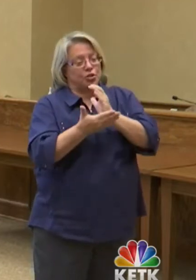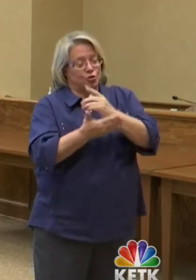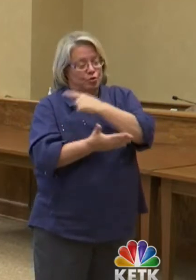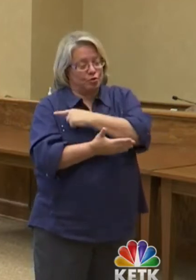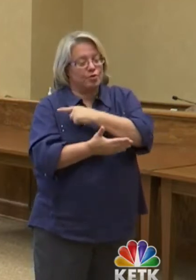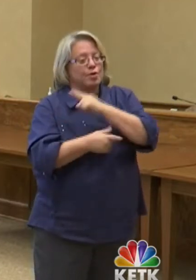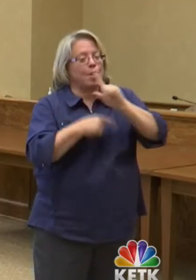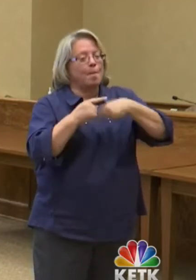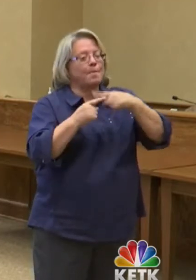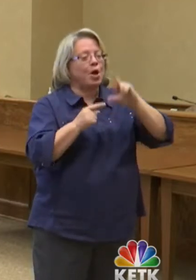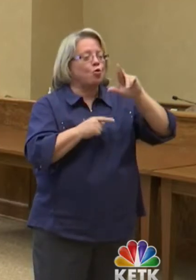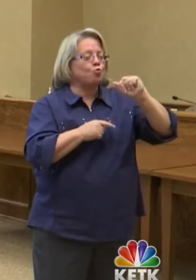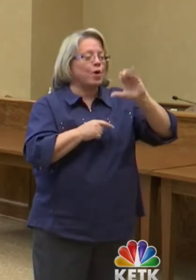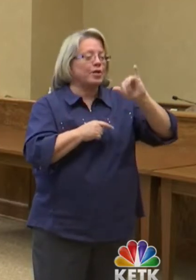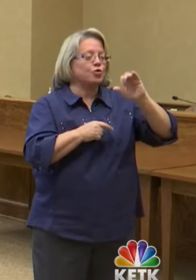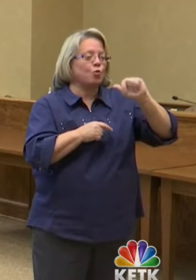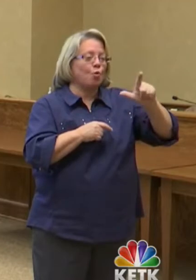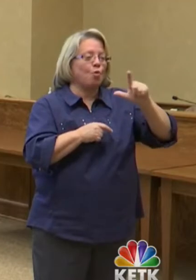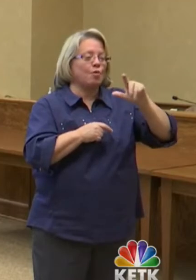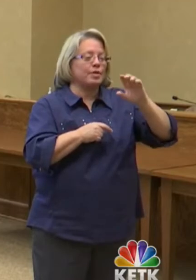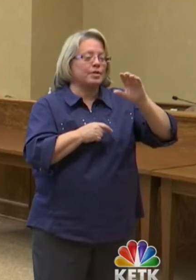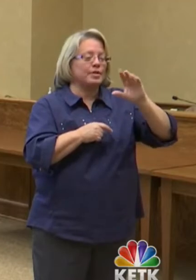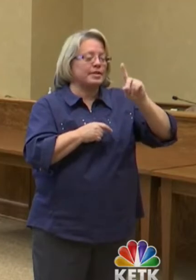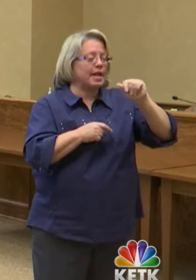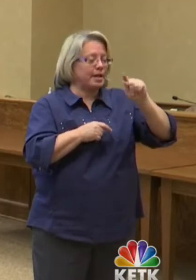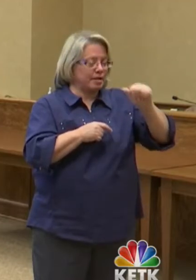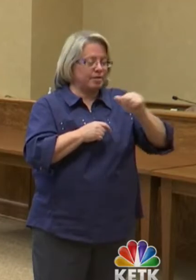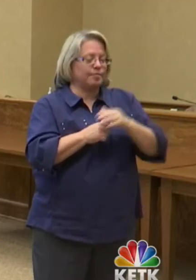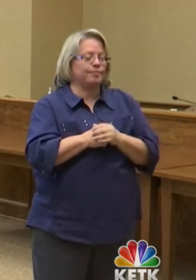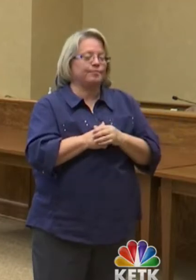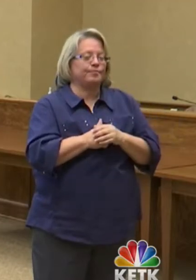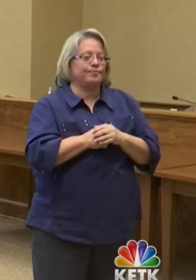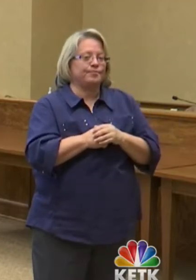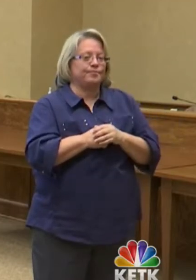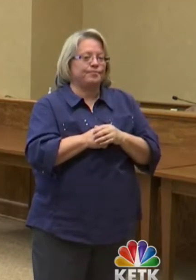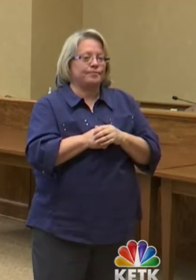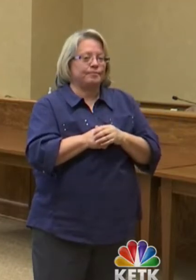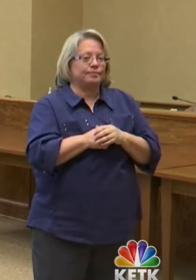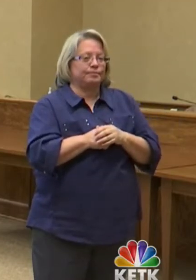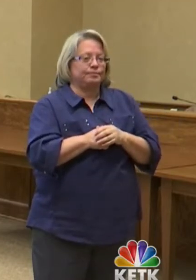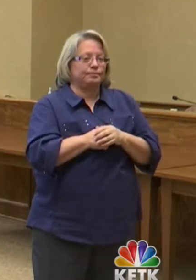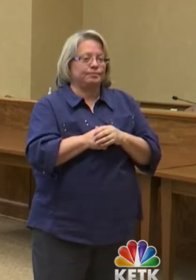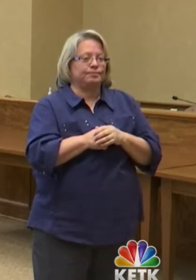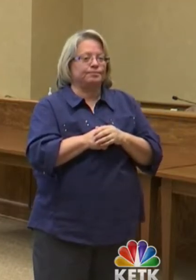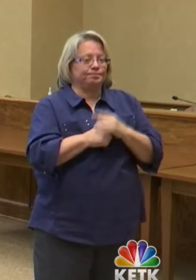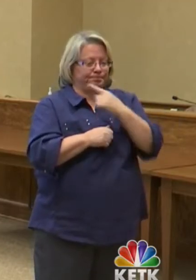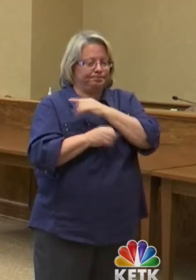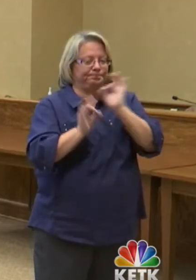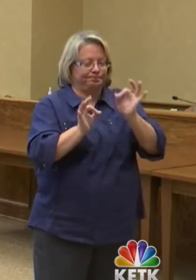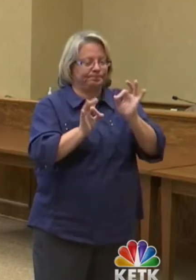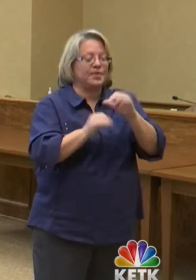YOUR SERVICES. THESE MEASURES ARE CRUCIAL TO PROTECT OLDER ADULTS IN PERSONS WITH UNDERLYING MEDICAL CONDITIONS. CHART THAT I WANT TO SHOW YOU